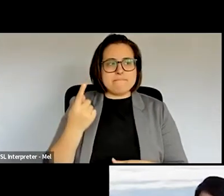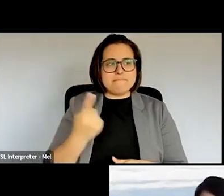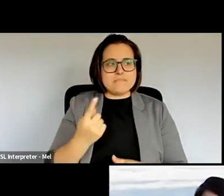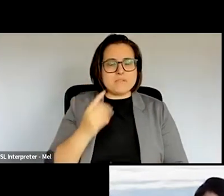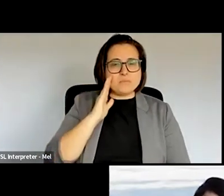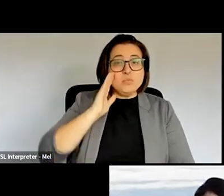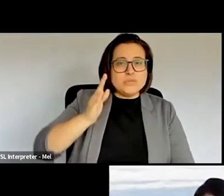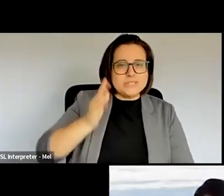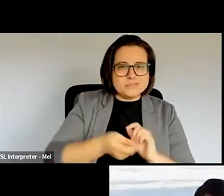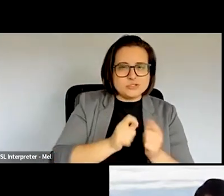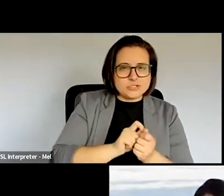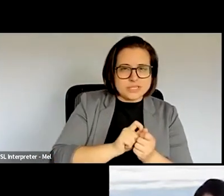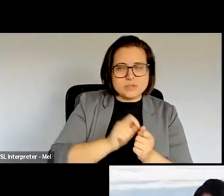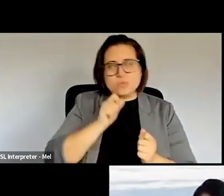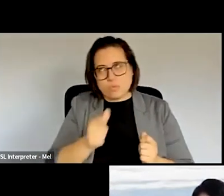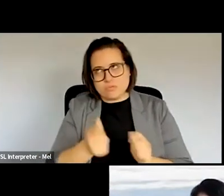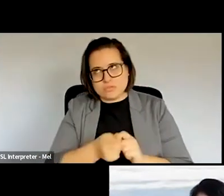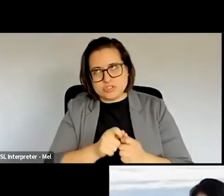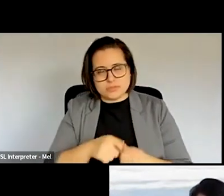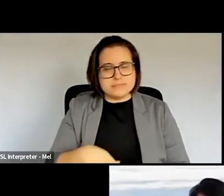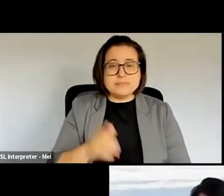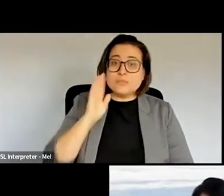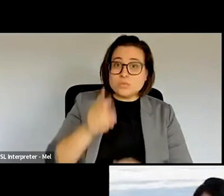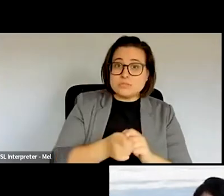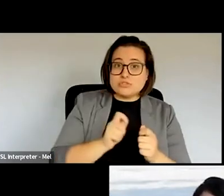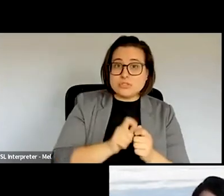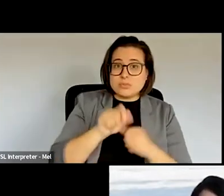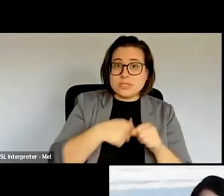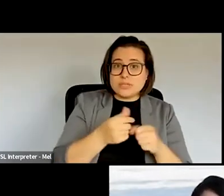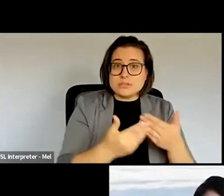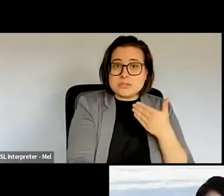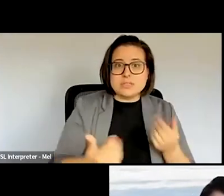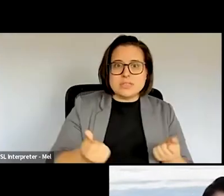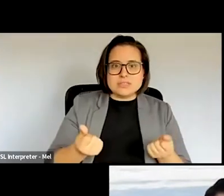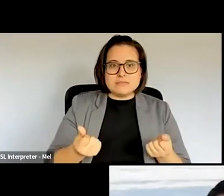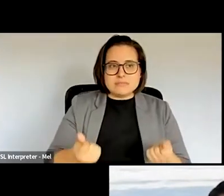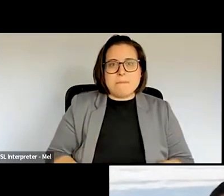will change is the volume of information, whether misinformation or quality information available.